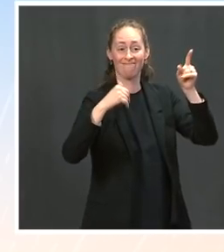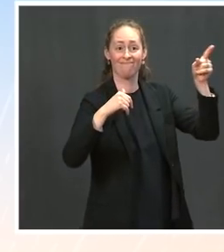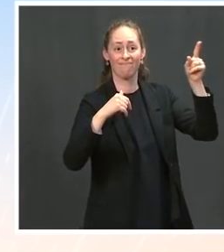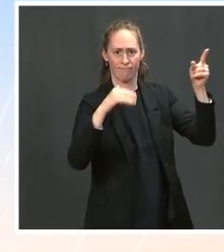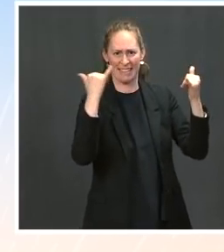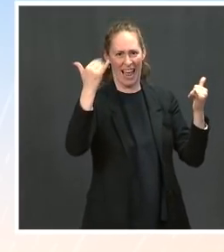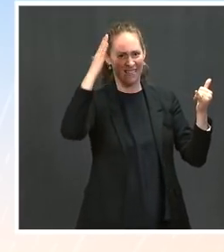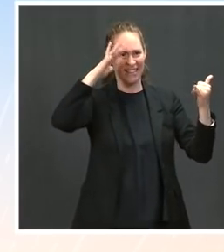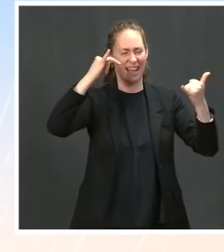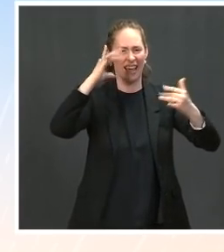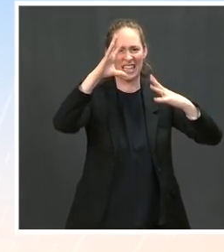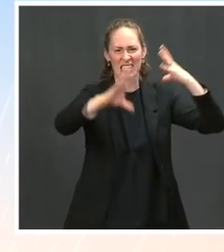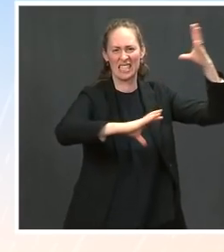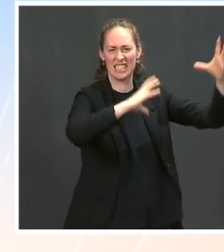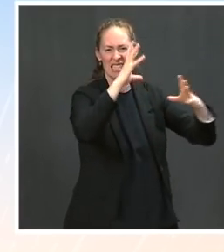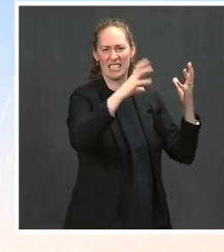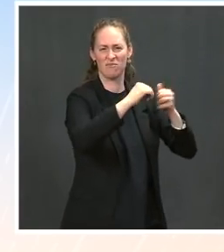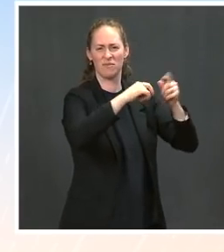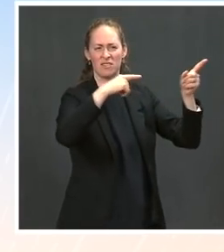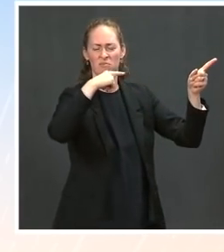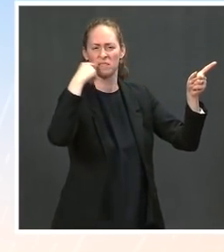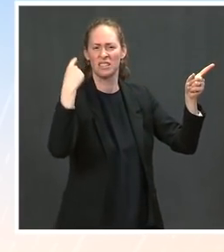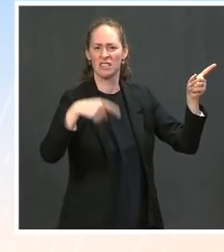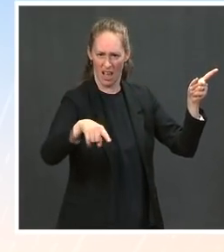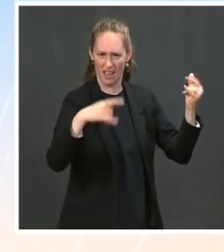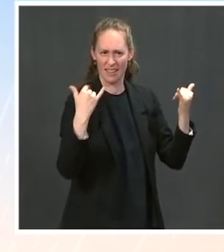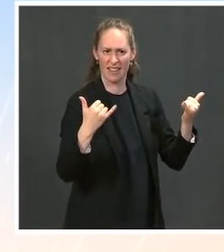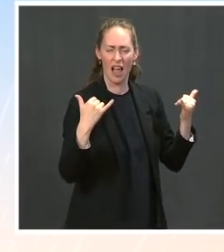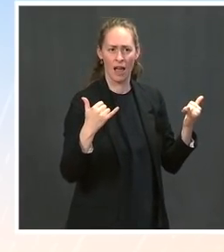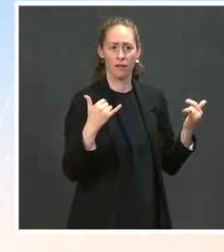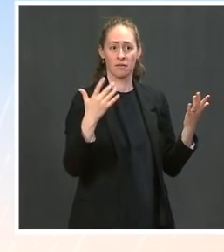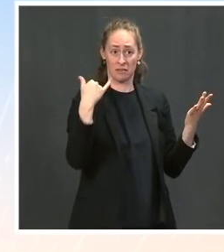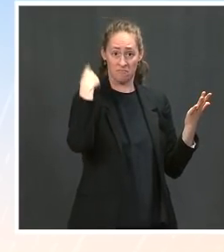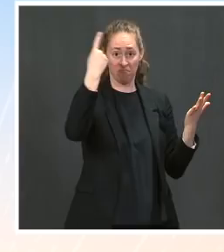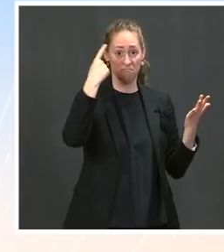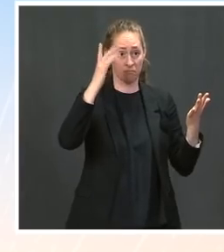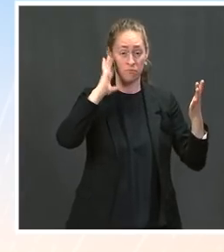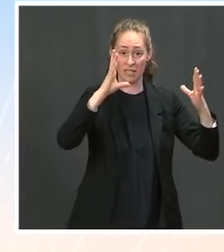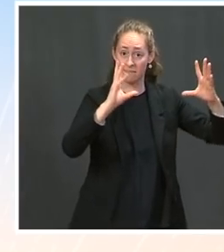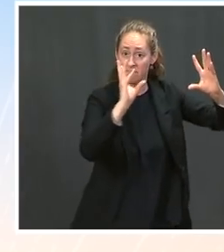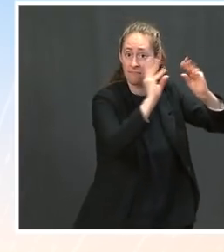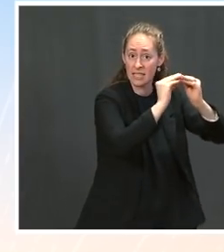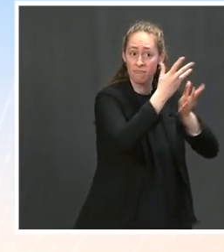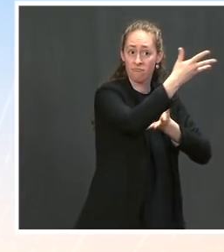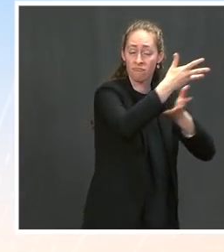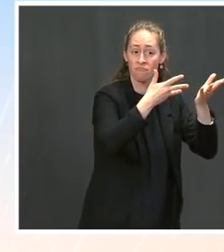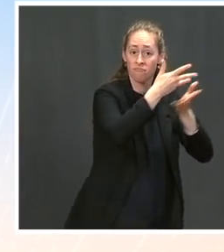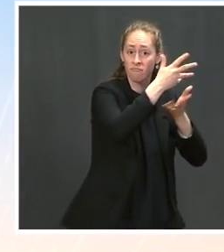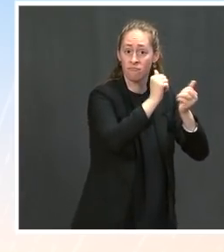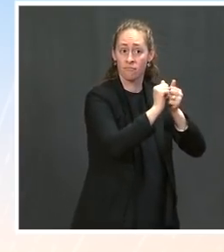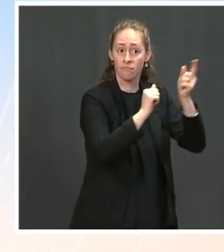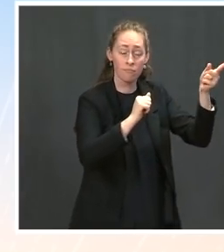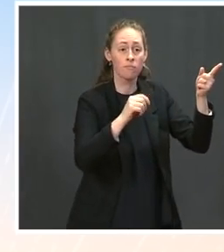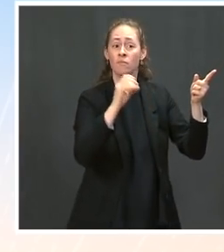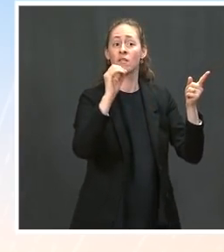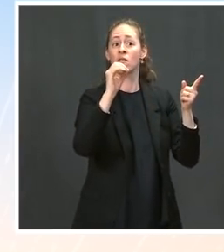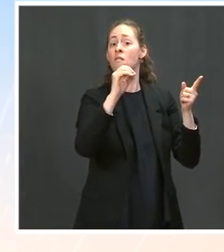Is he going to be meeting with the President? And can you confirm that, yes, he will be going back to Russia? Ms. Psaki: Yeah, that is absolutely the intention.